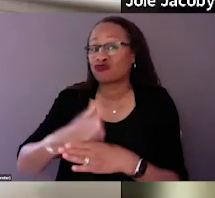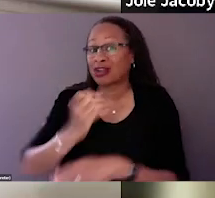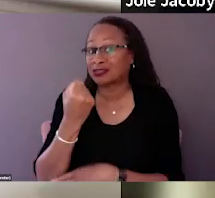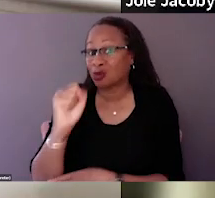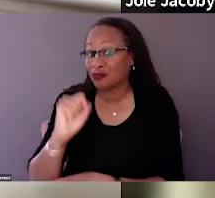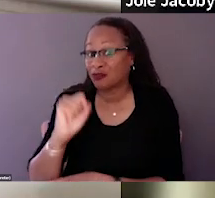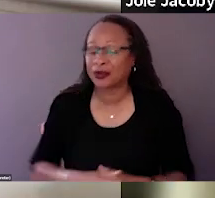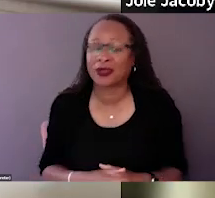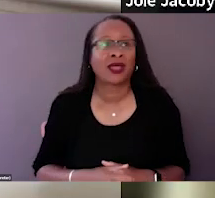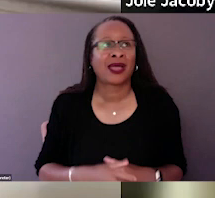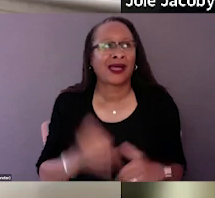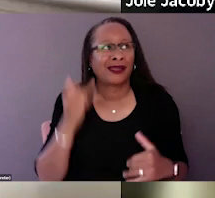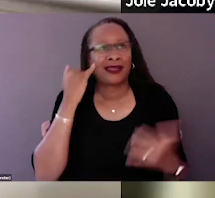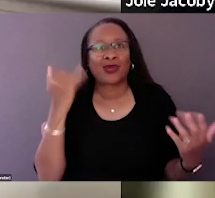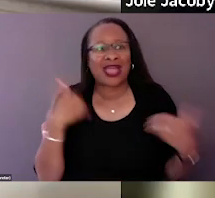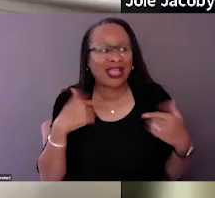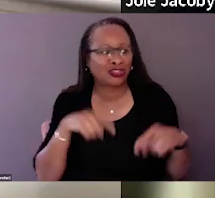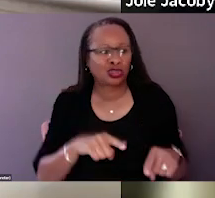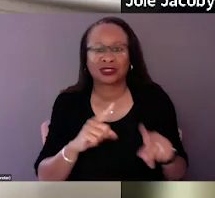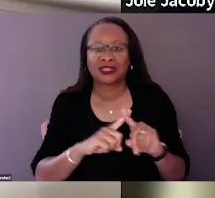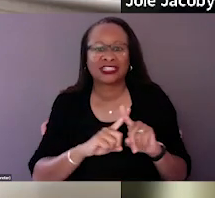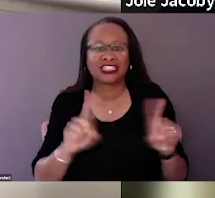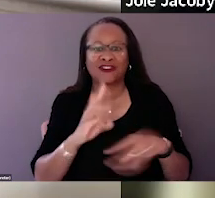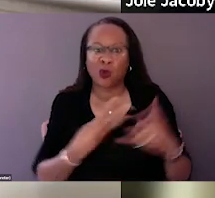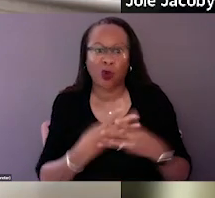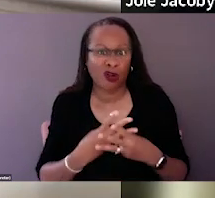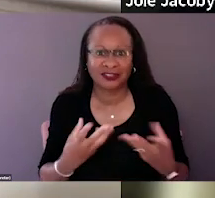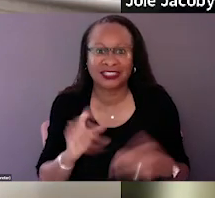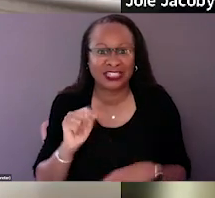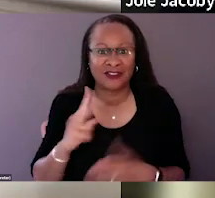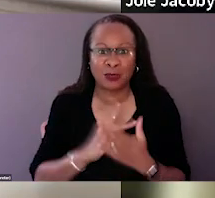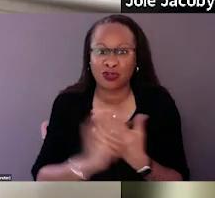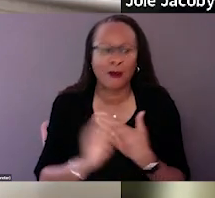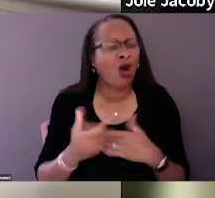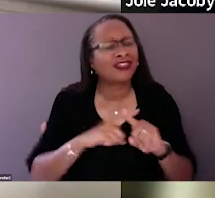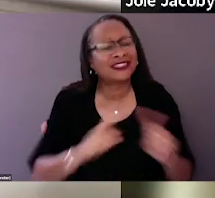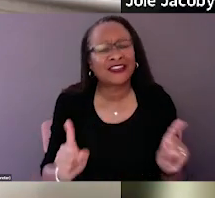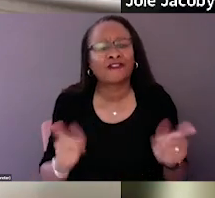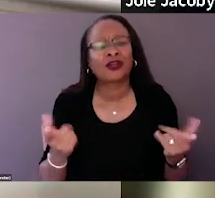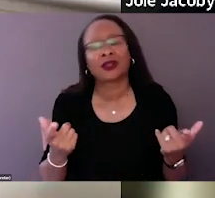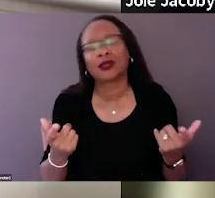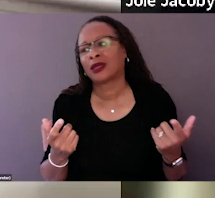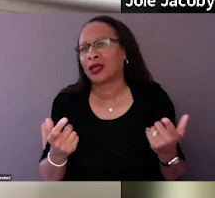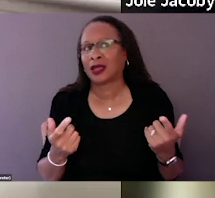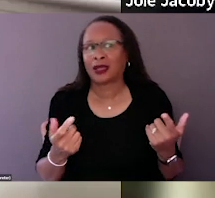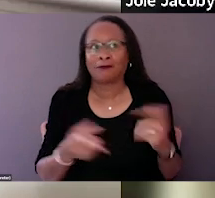"during a different world," all of these different moments in Black American history,